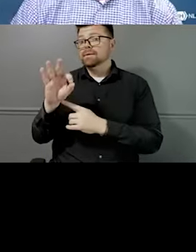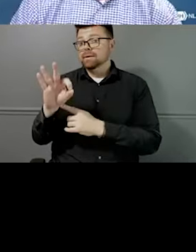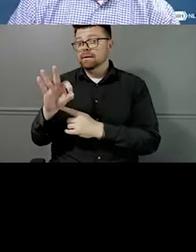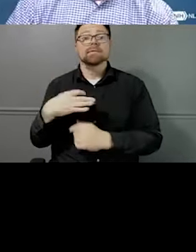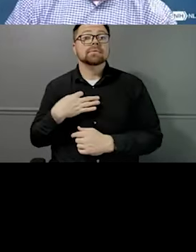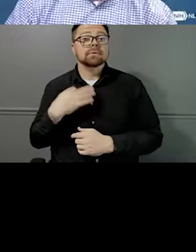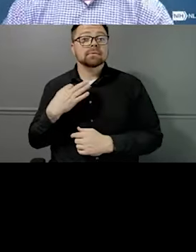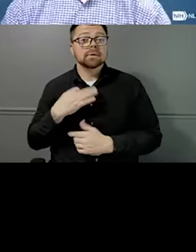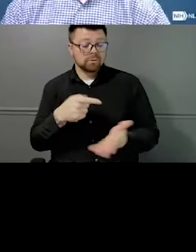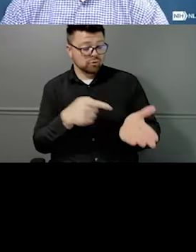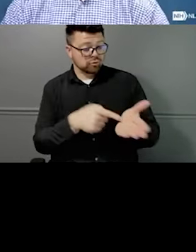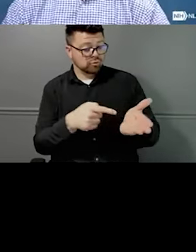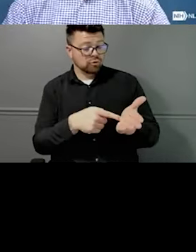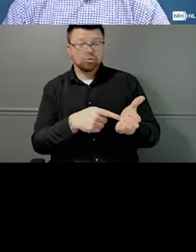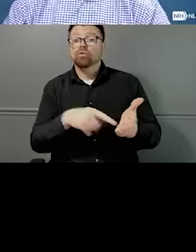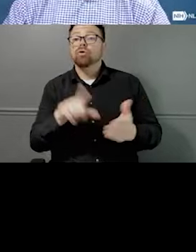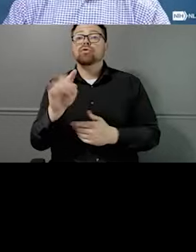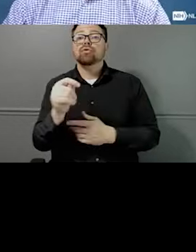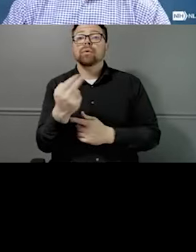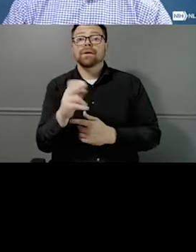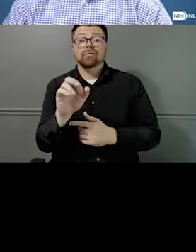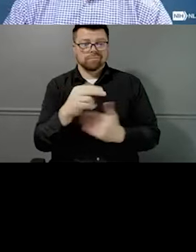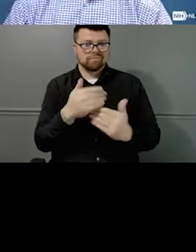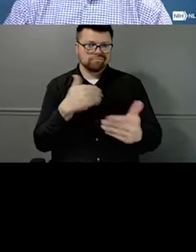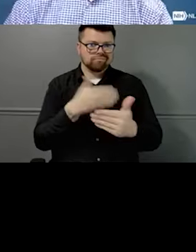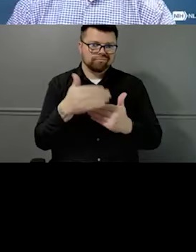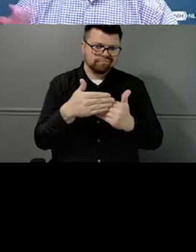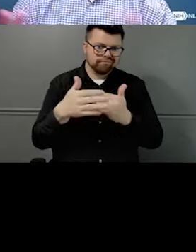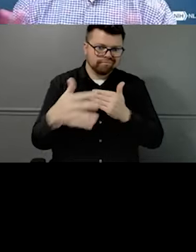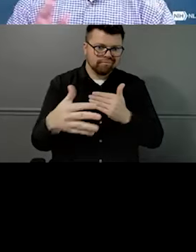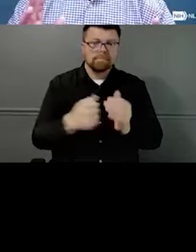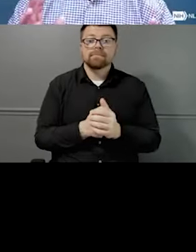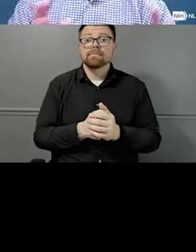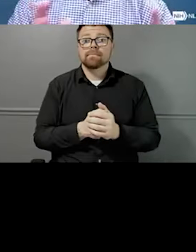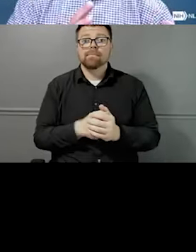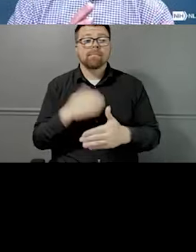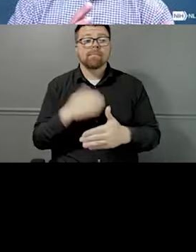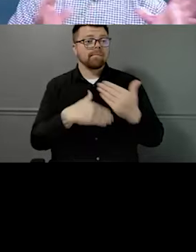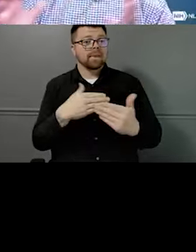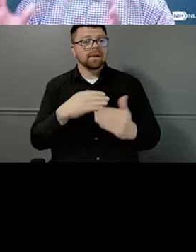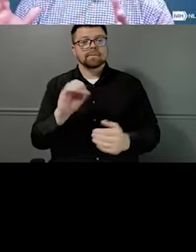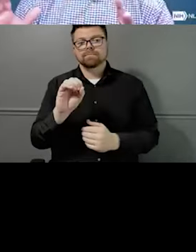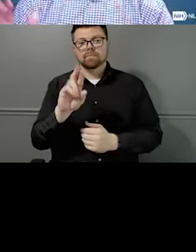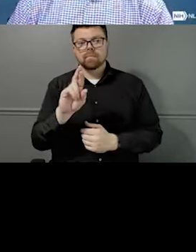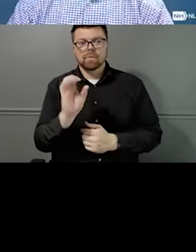on the 20th or after that date. We'll quickly look at ORCID and how this supports